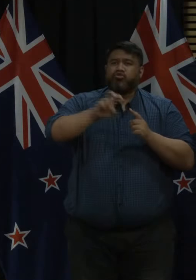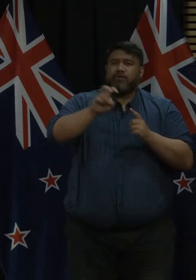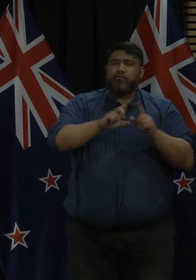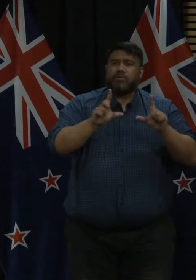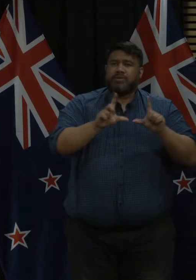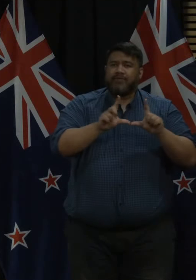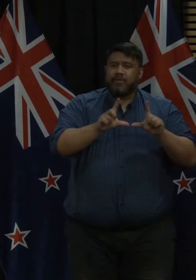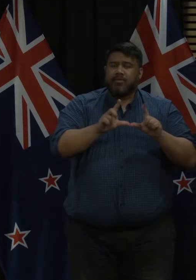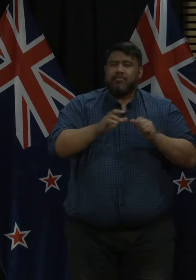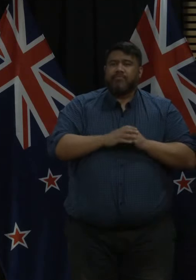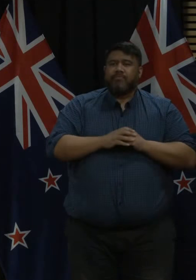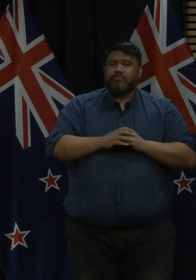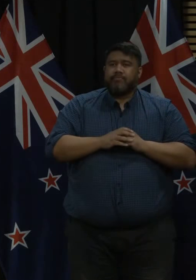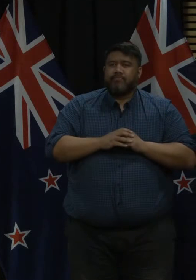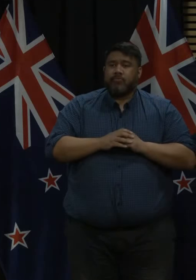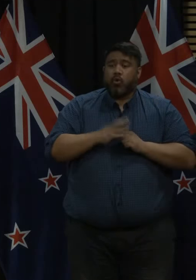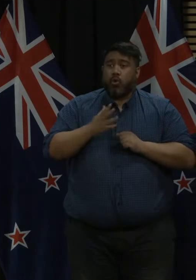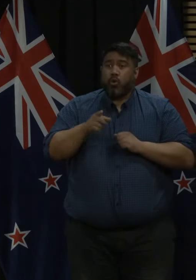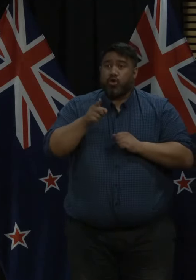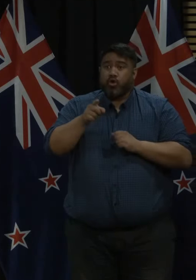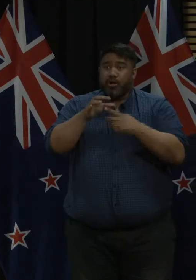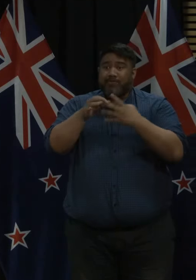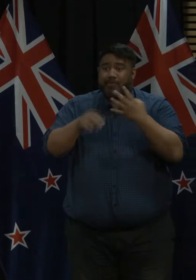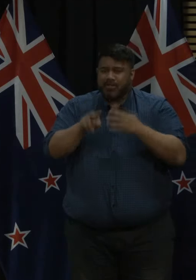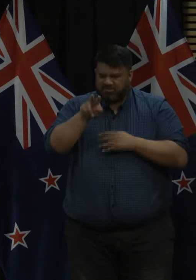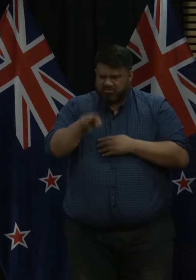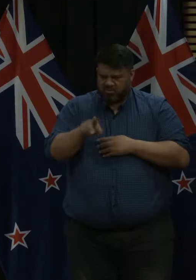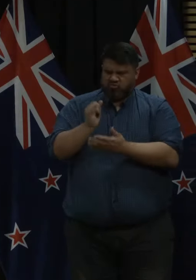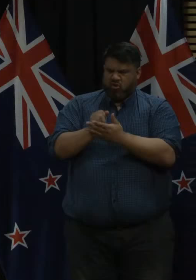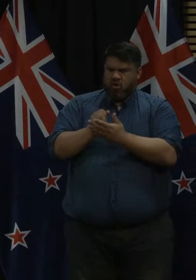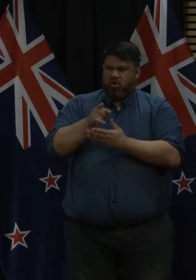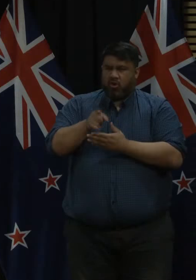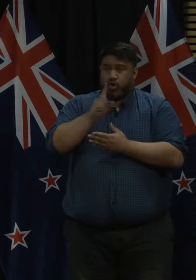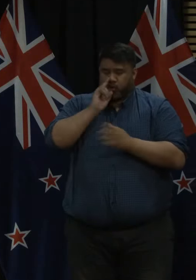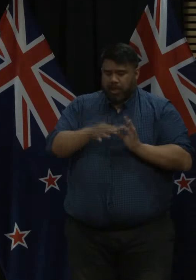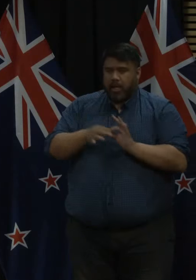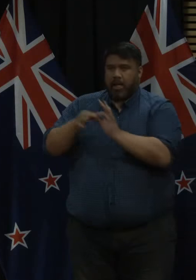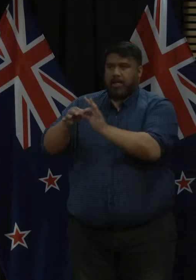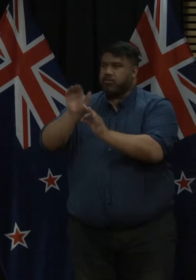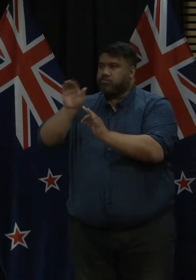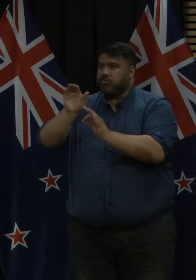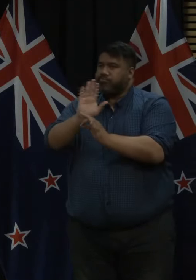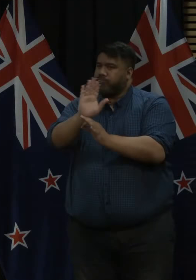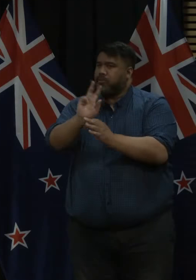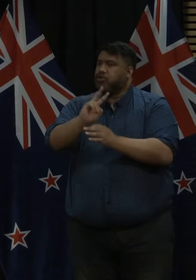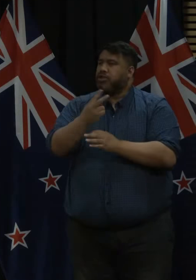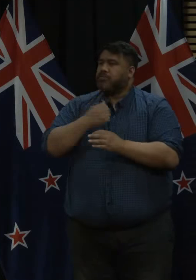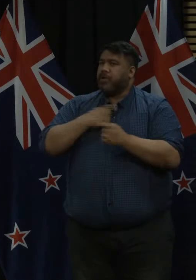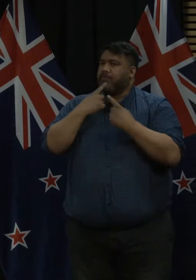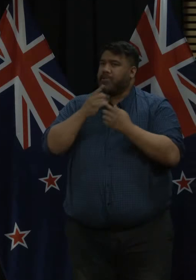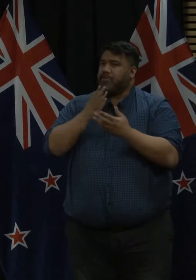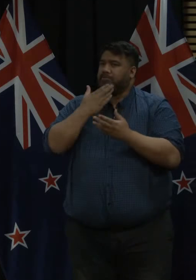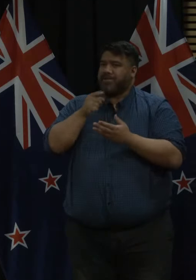have at the bottom links to get up a travel certificate if you need one at this stage and if